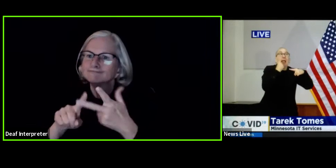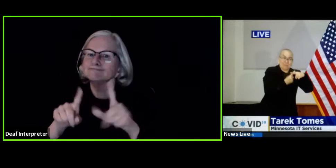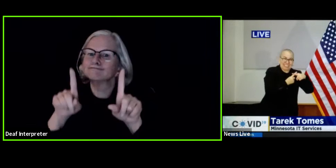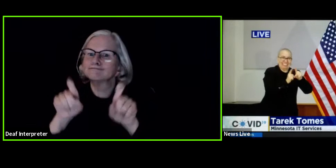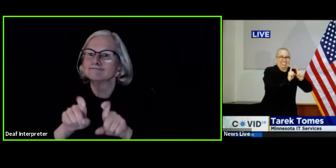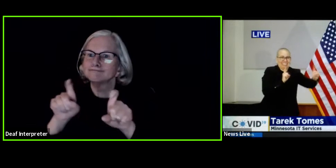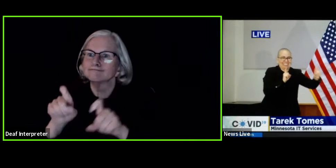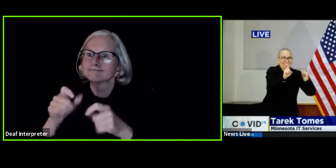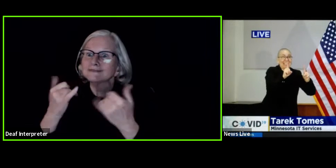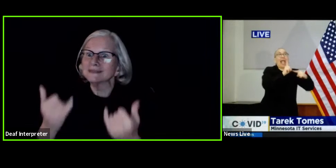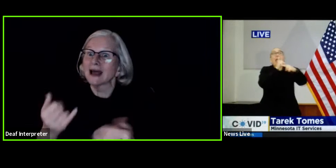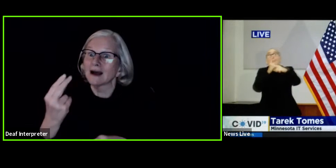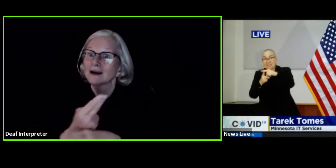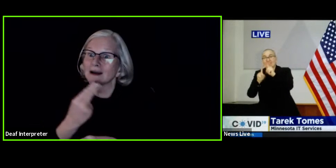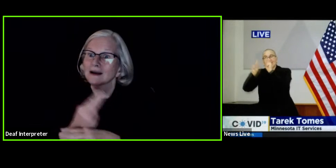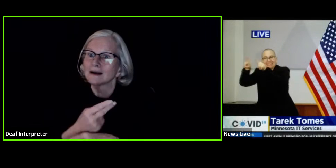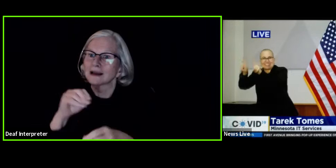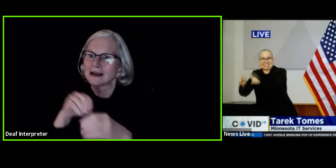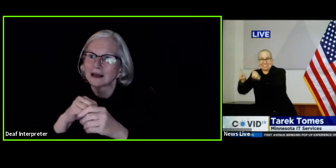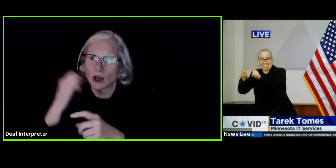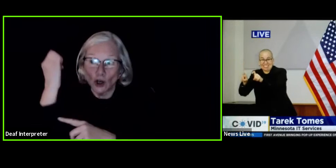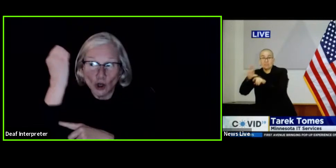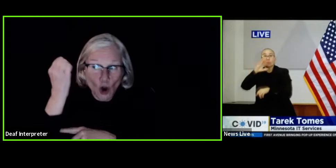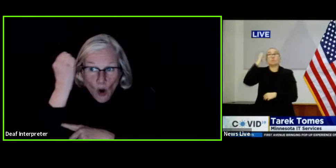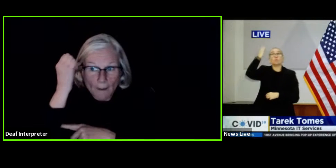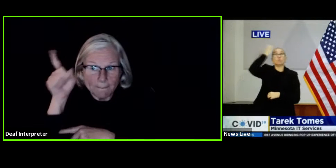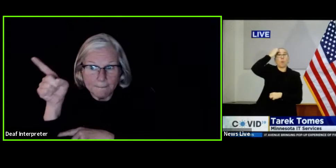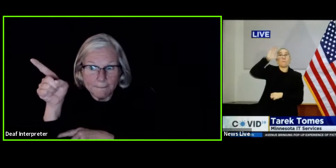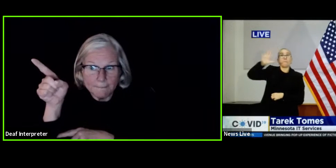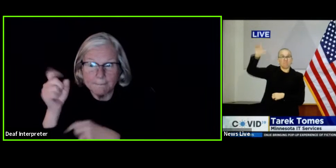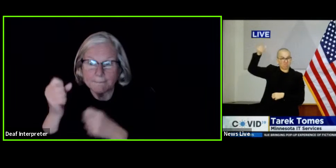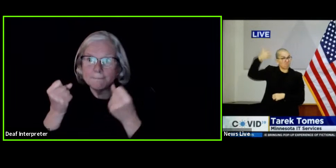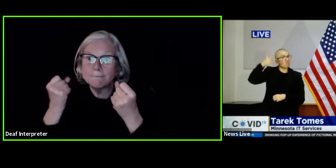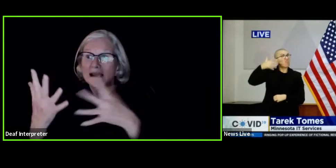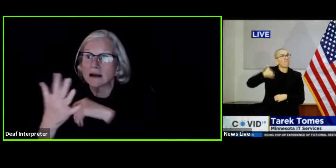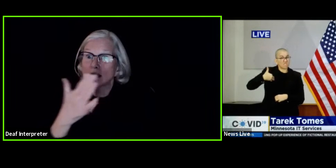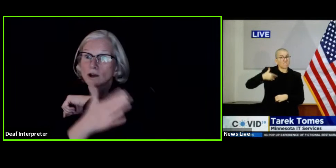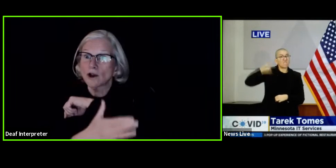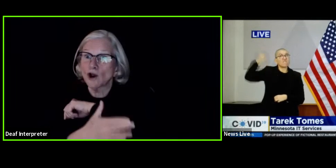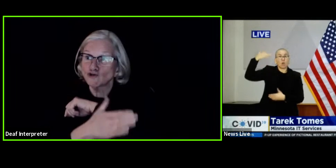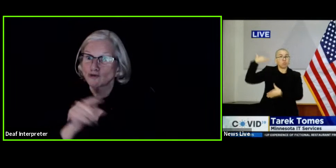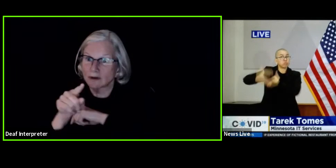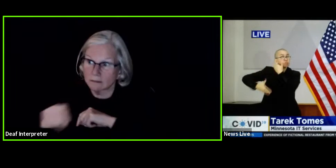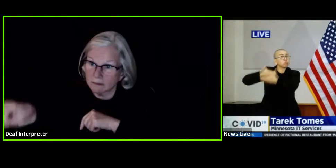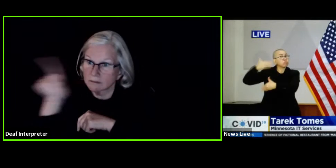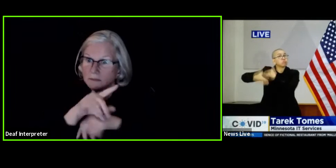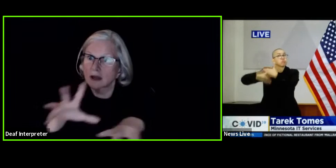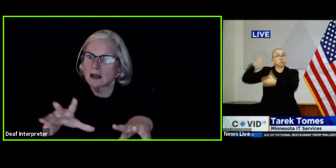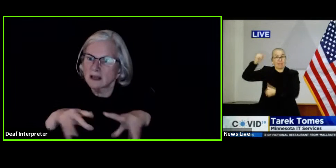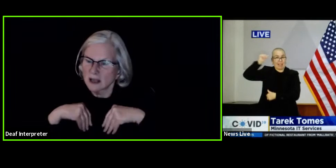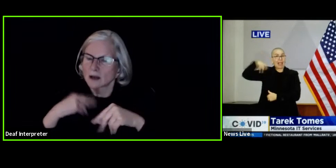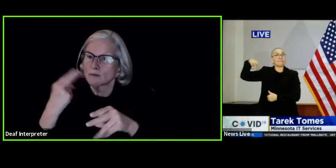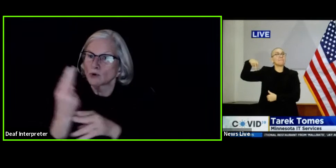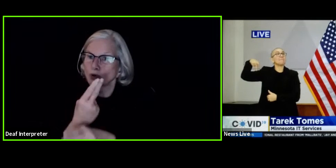LOOK AT THE VARIOUS RESPONSES THAT COUNTRIES THAT HAVE ADOPTED AN APP-BASED APPROACH WHICH IS, YOU KNOW, REALLY ALL OF EUROPE AND A NUMBER OF STATES IN THE UNITED STATES,